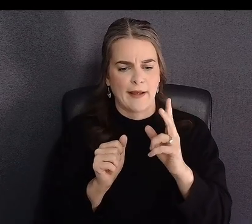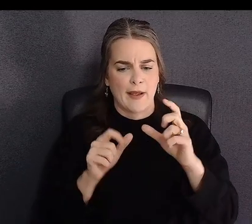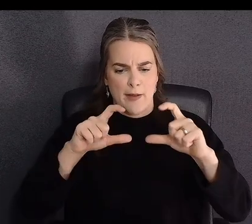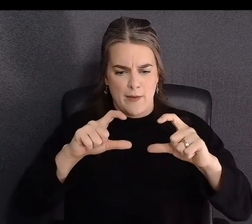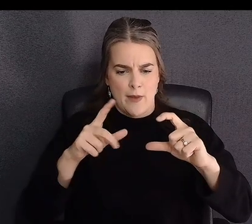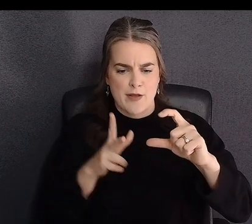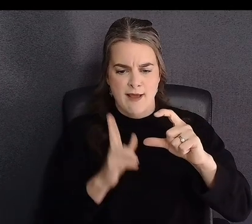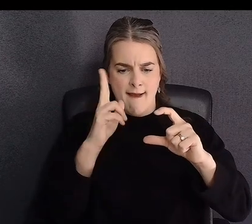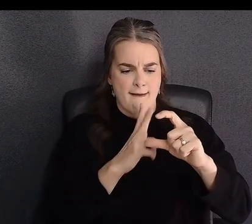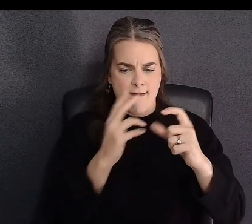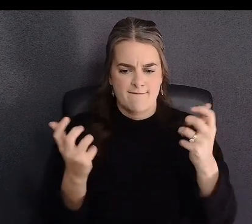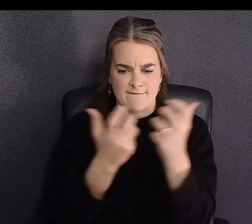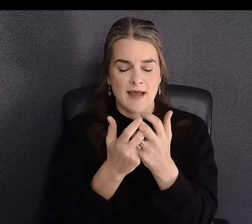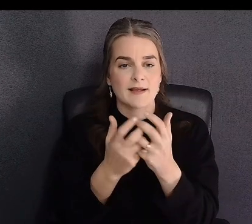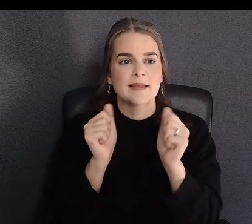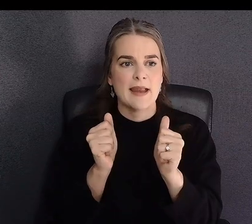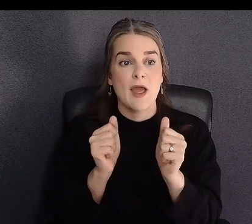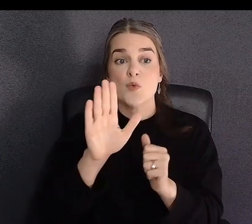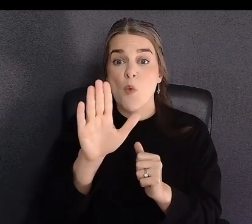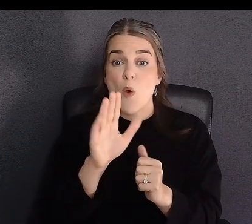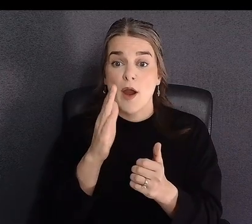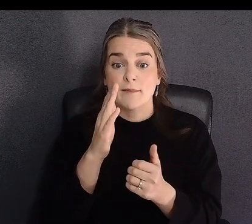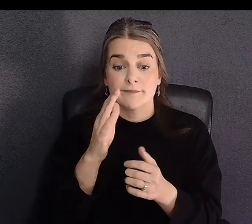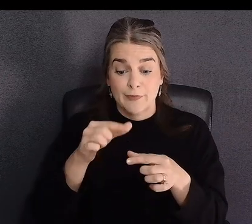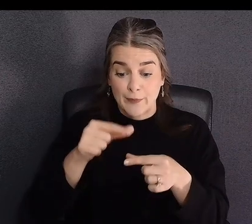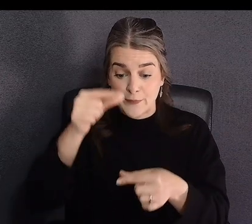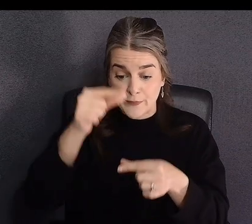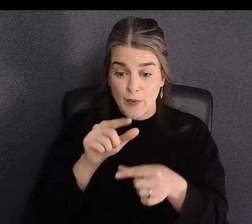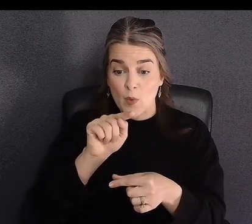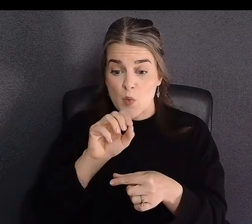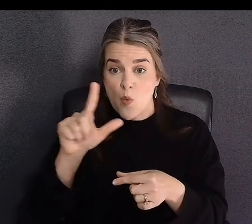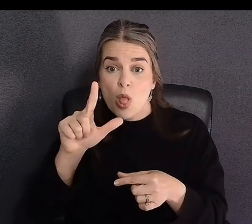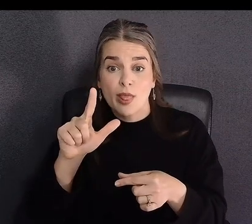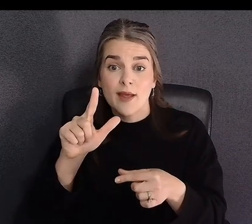to build up the handle of any tool that you might be working with.